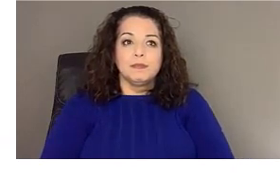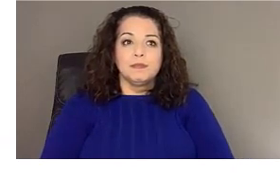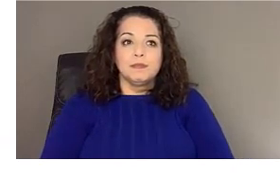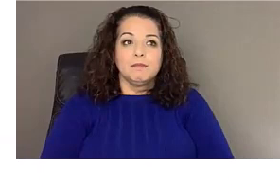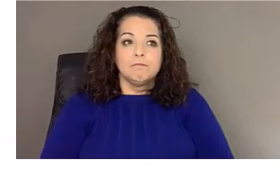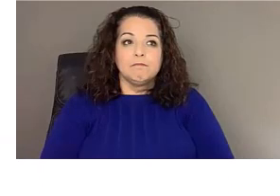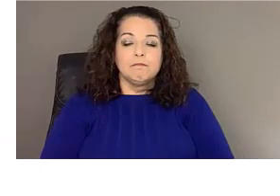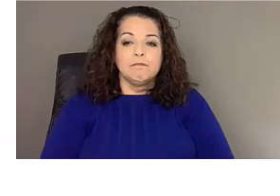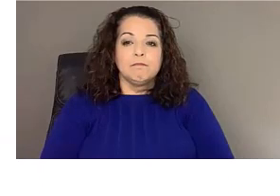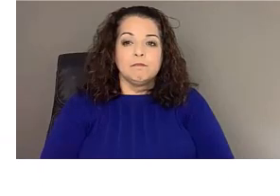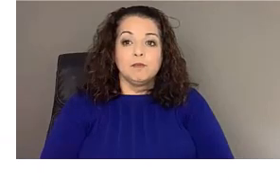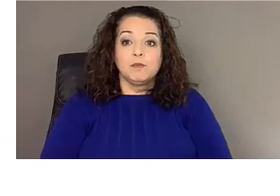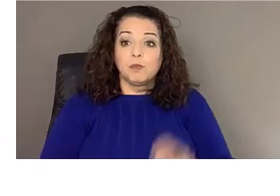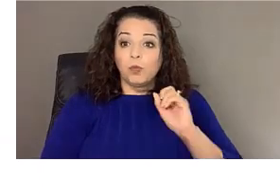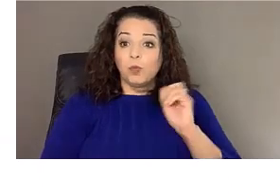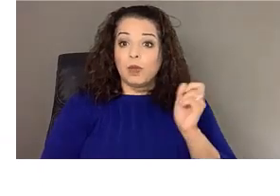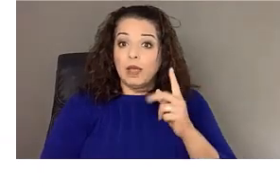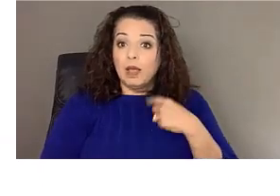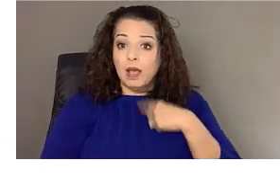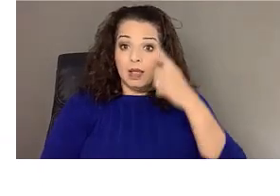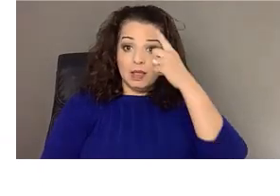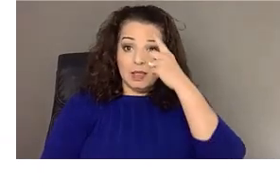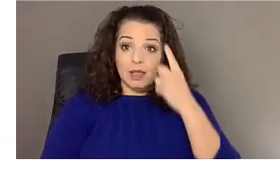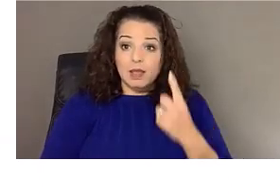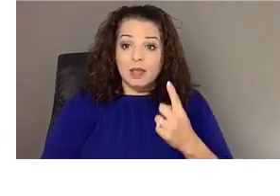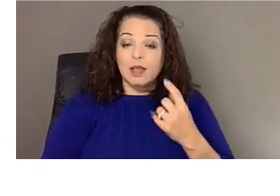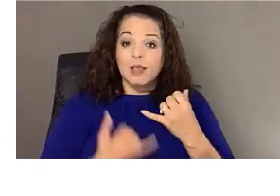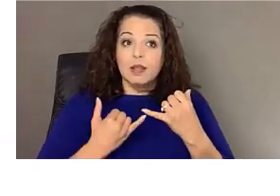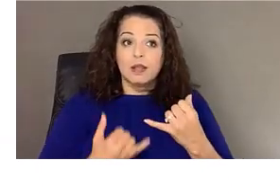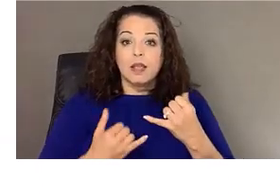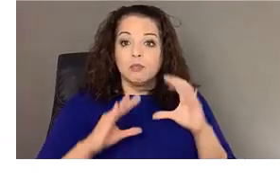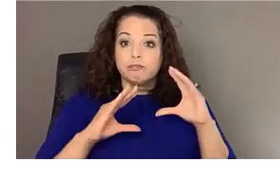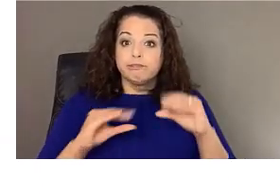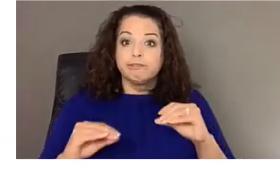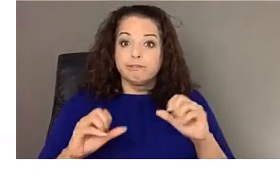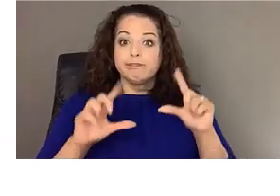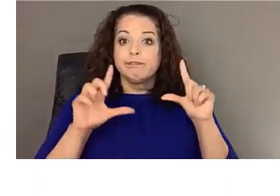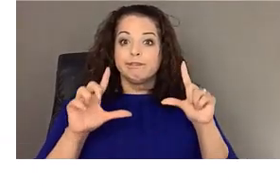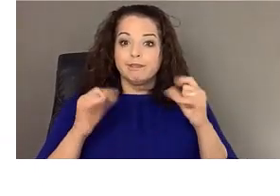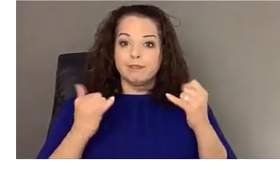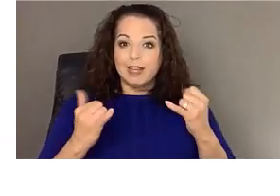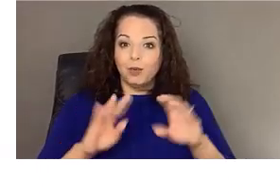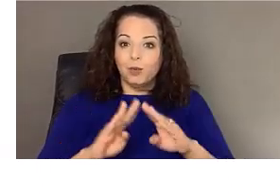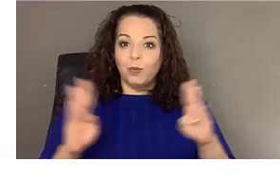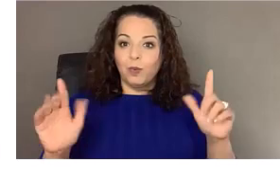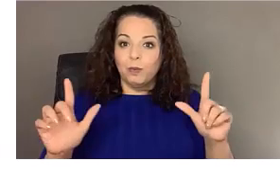OK, I think, Elizabeth, you can close the poll. Thank you. Great.